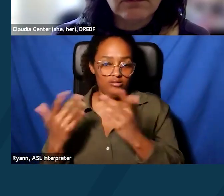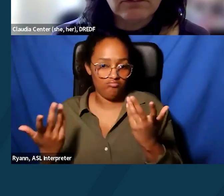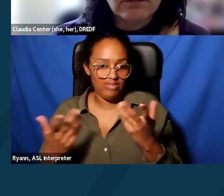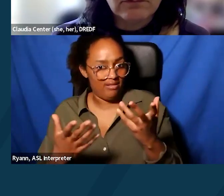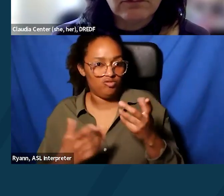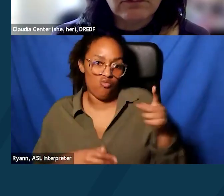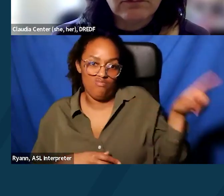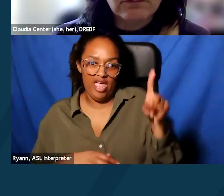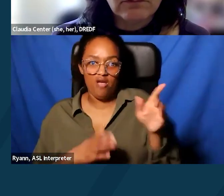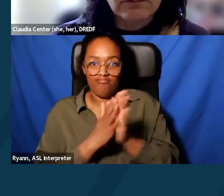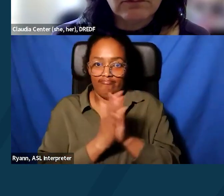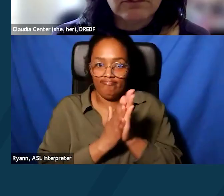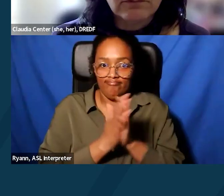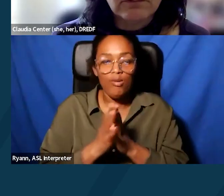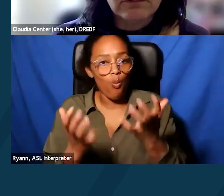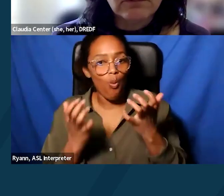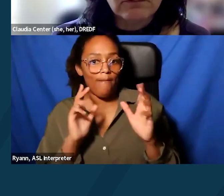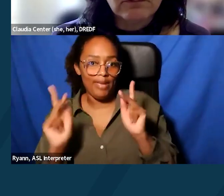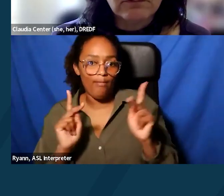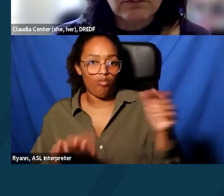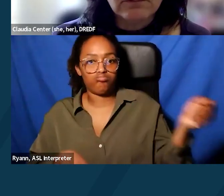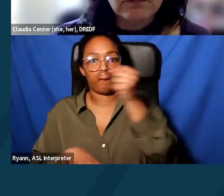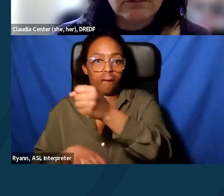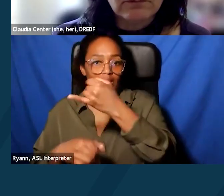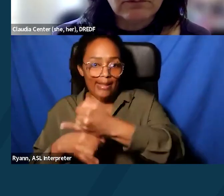more... I guess well regarded ‑‑ I don't know how to say it ‑‑ anyway,